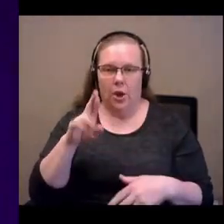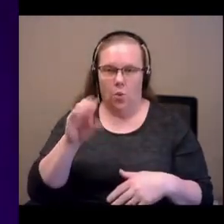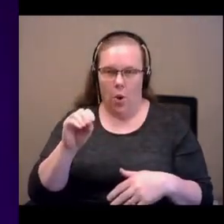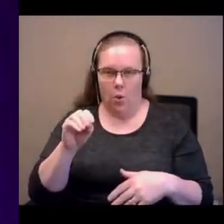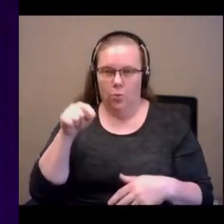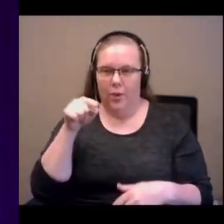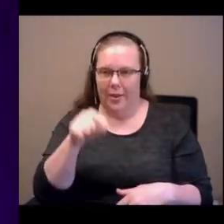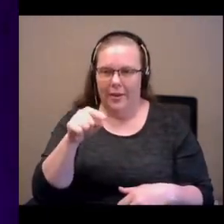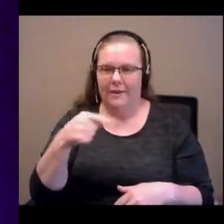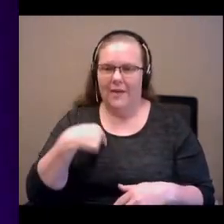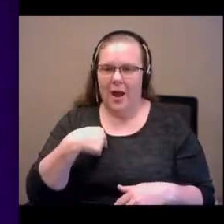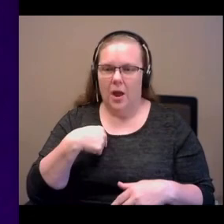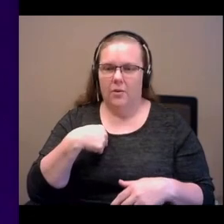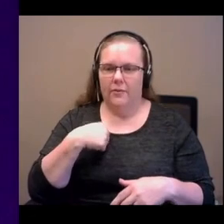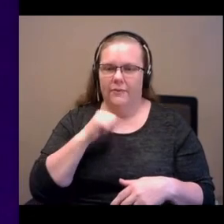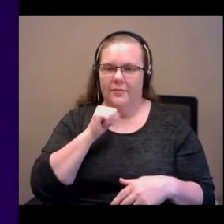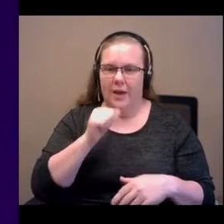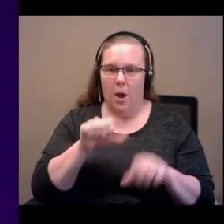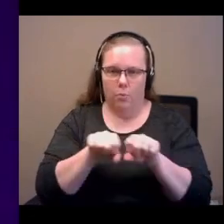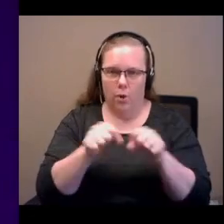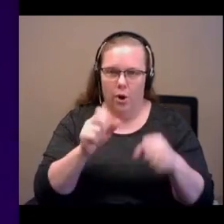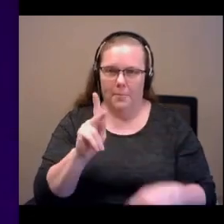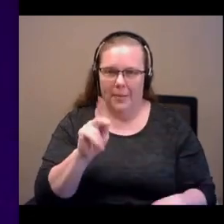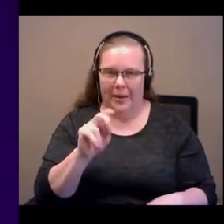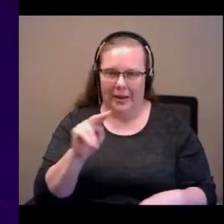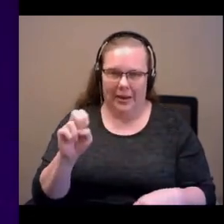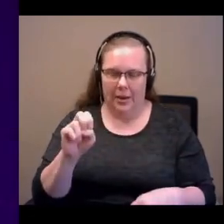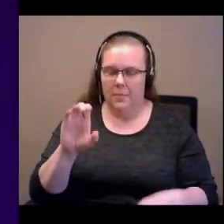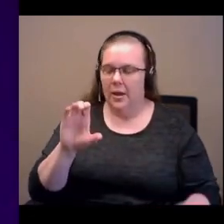recently, I’d jump down and give him a hug. But Dr. Clarence B. Jones, those of you who know,